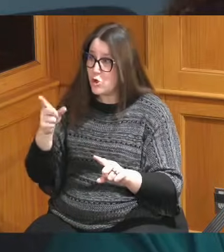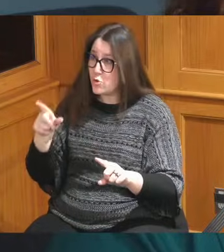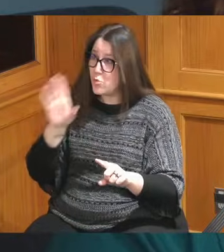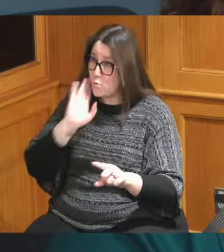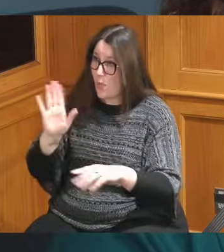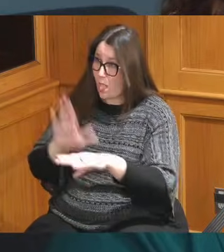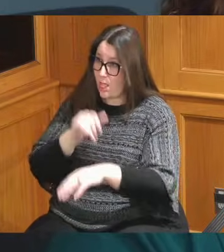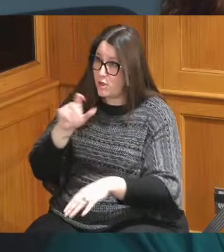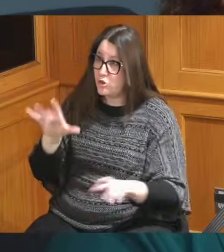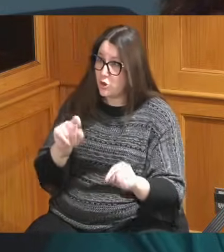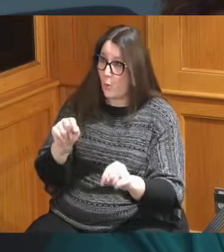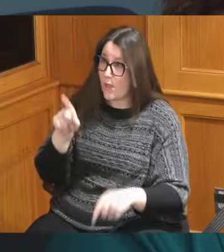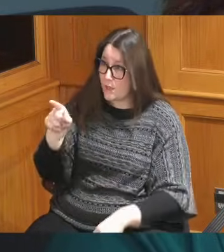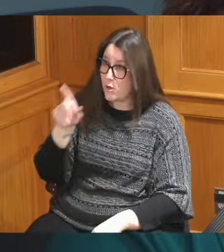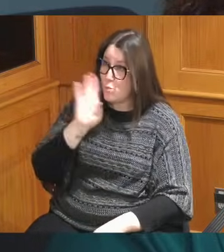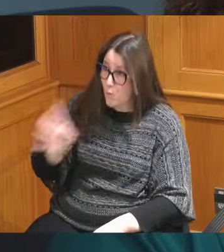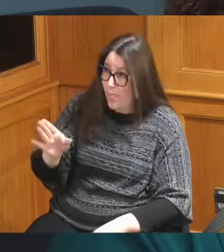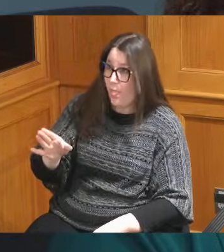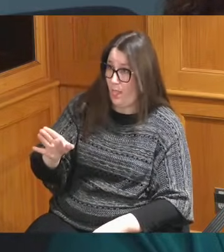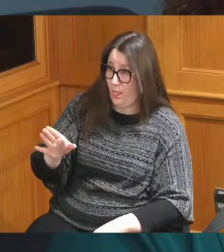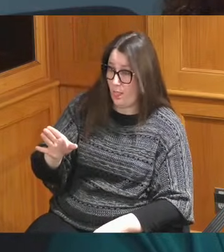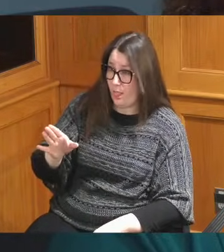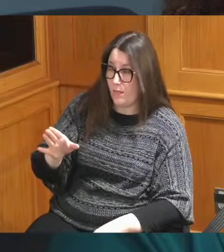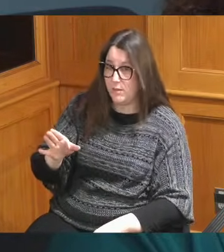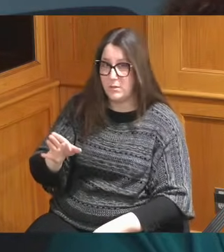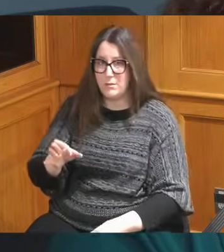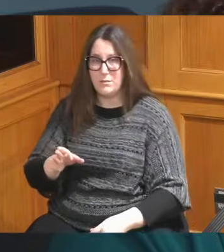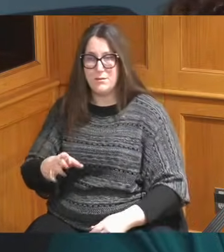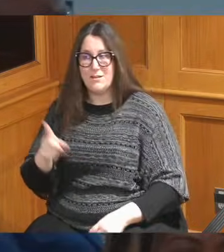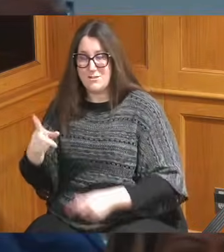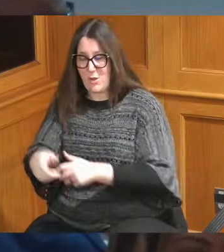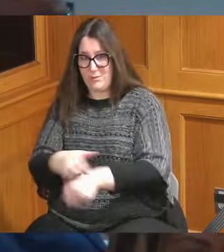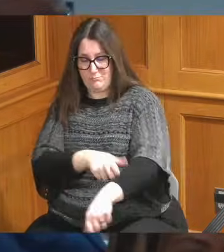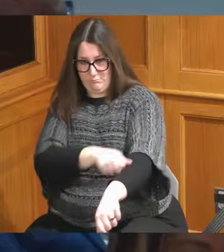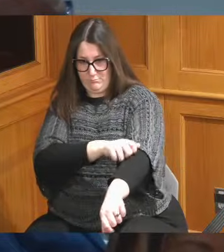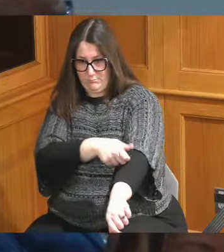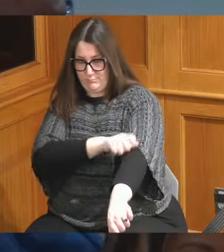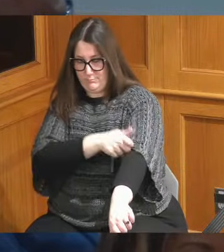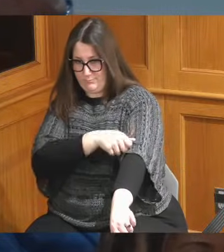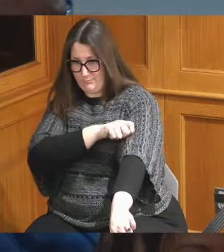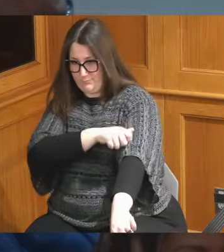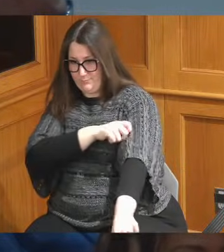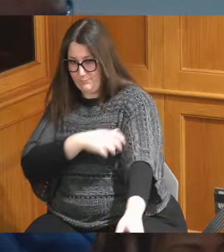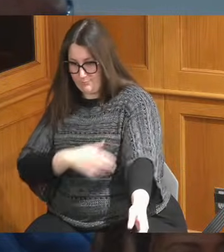that shot. And he went on over there and rolled up his sleeve. So, uh, it's so important the work